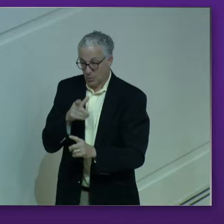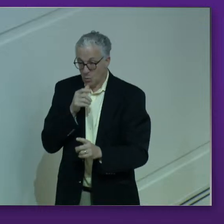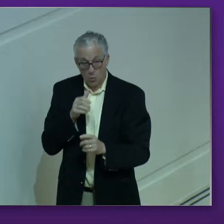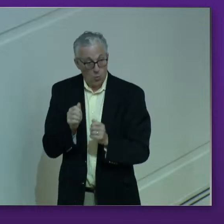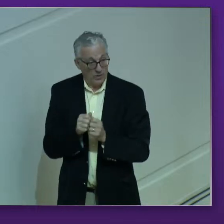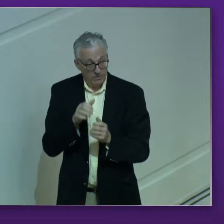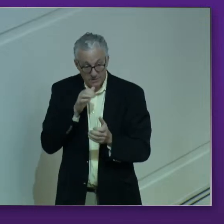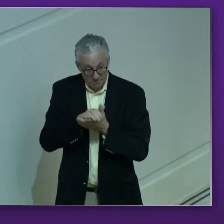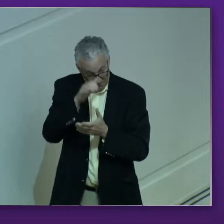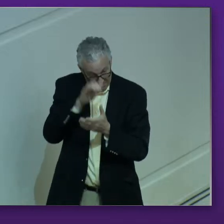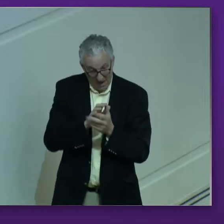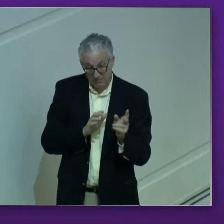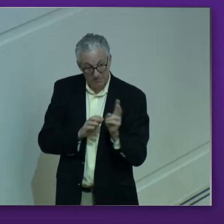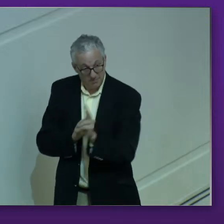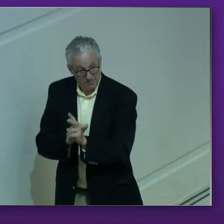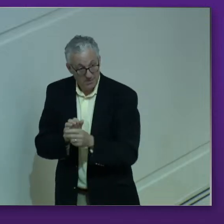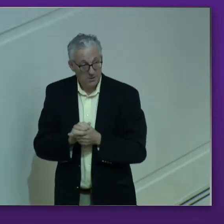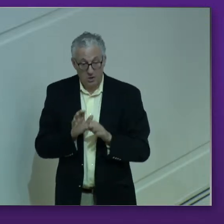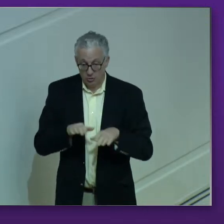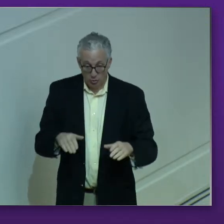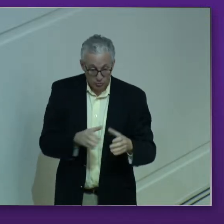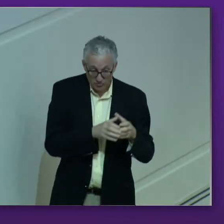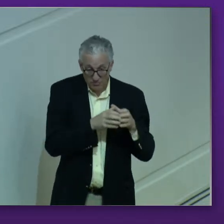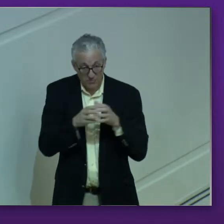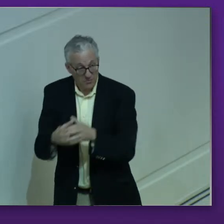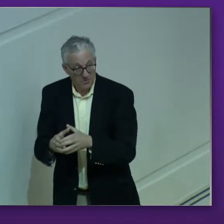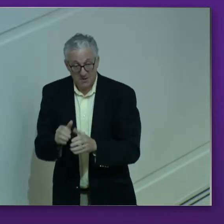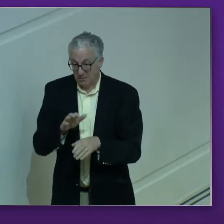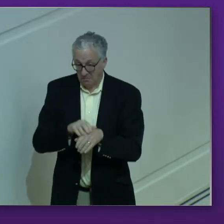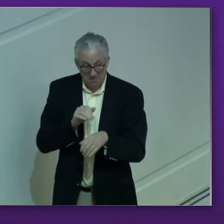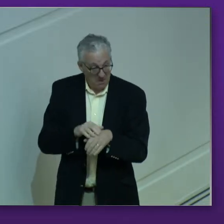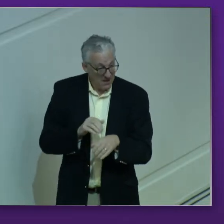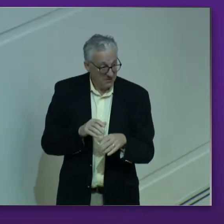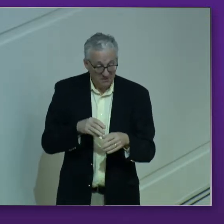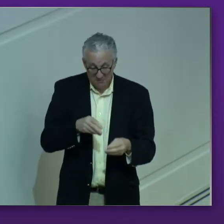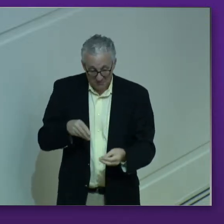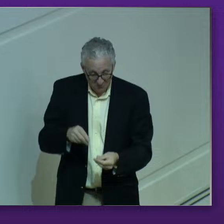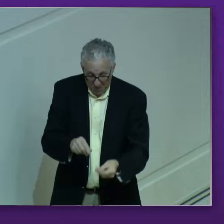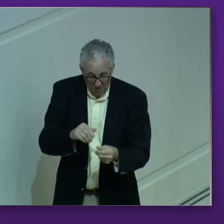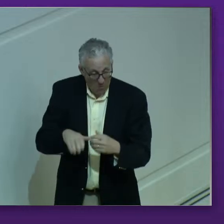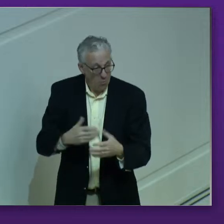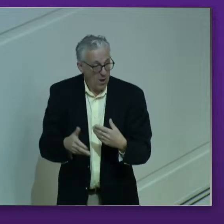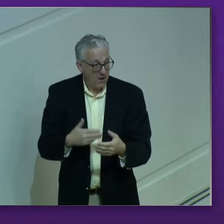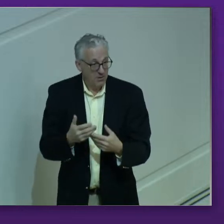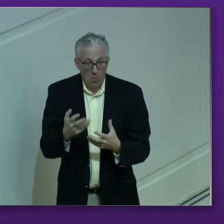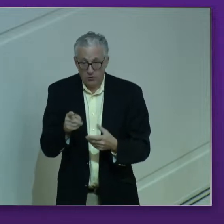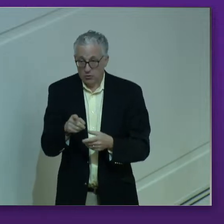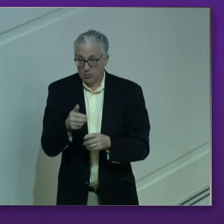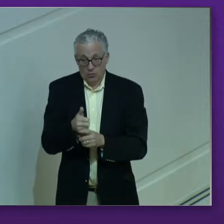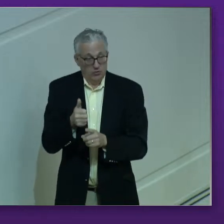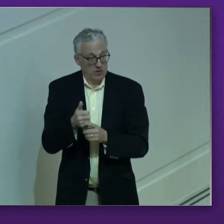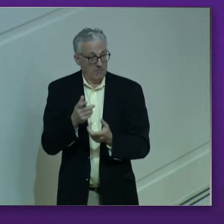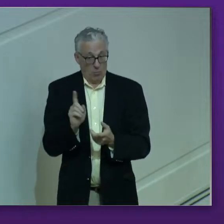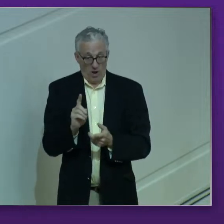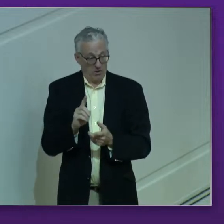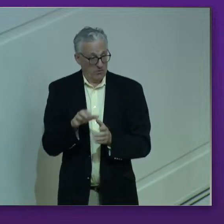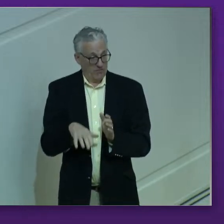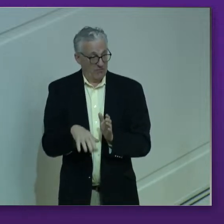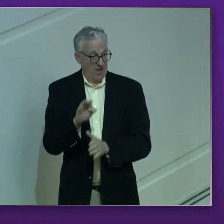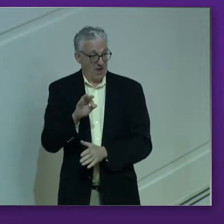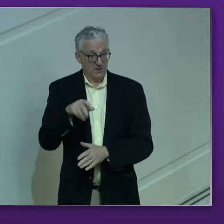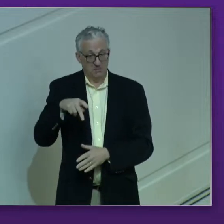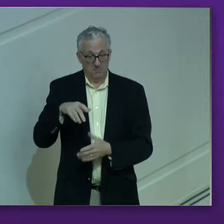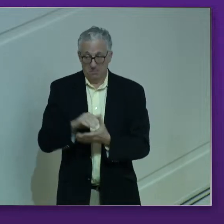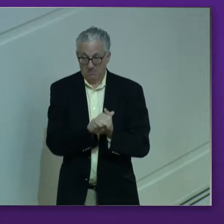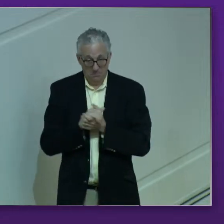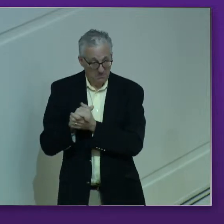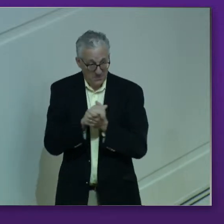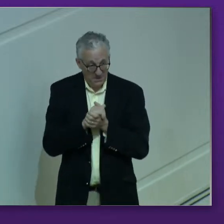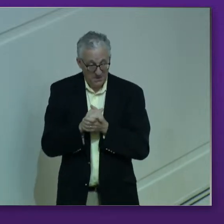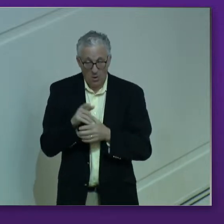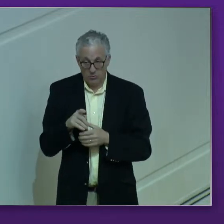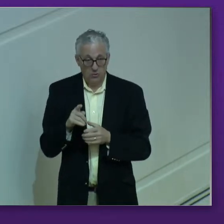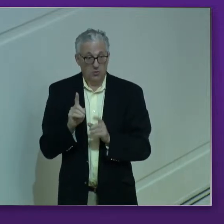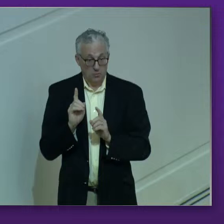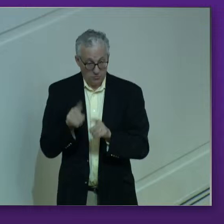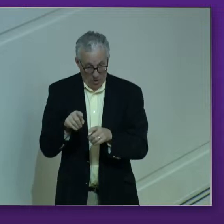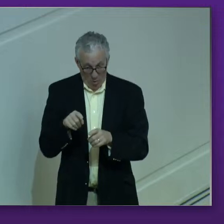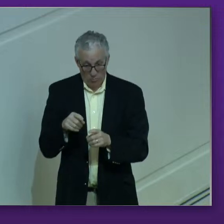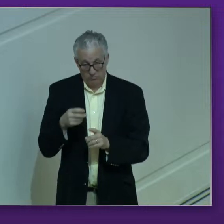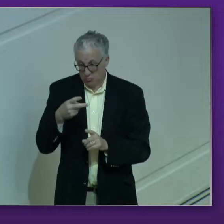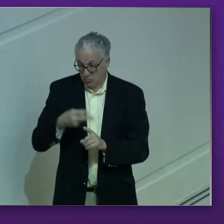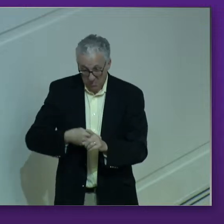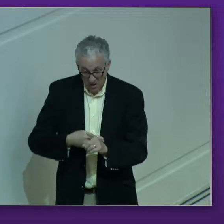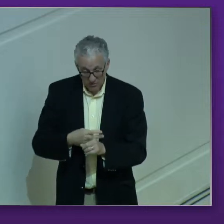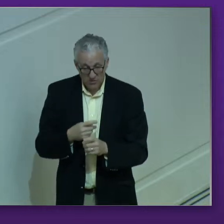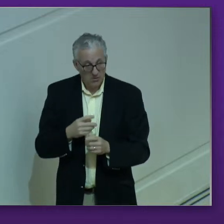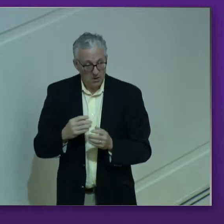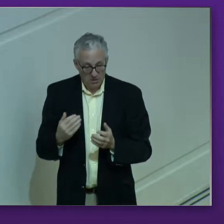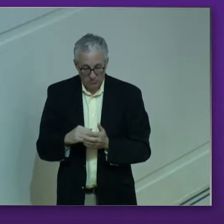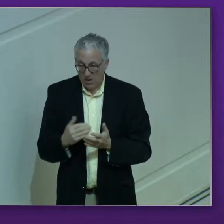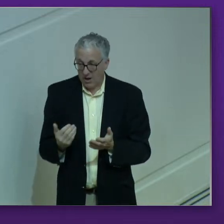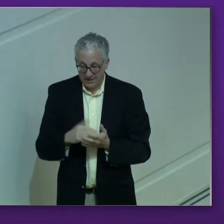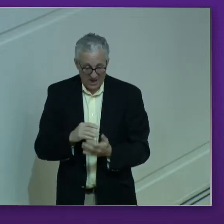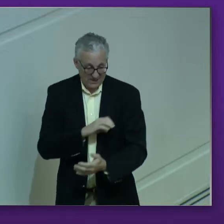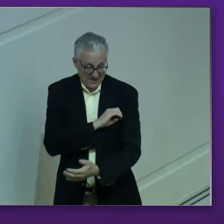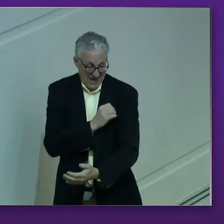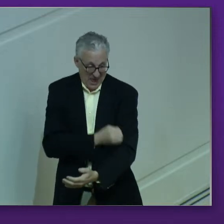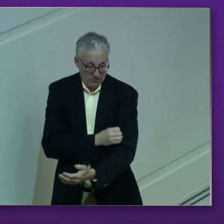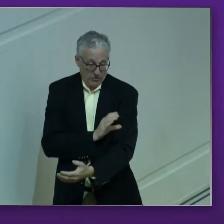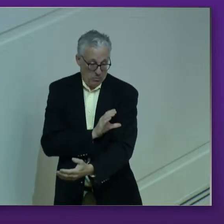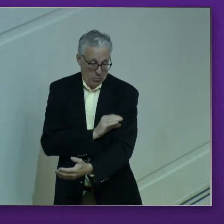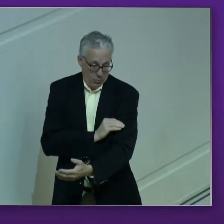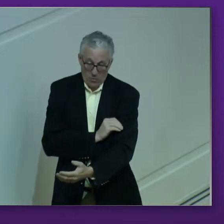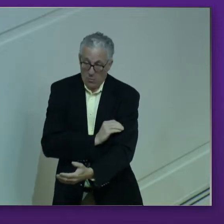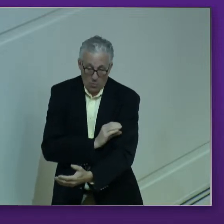ME SAY FIND YOUR PLACE IN PEACE